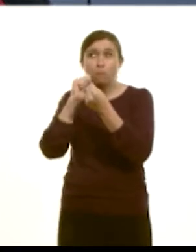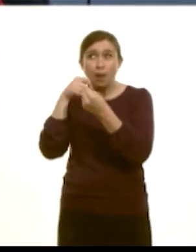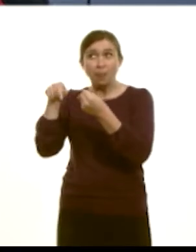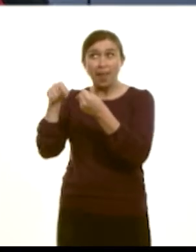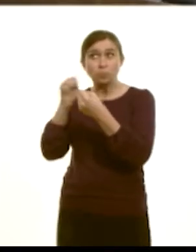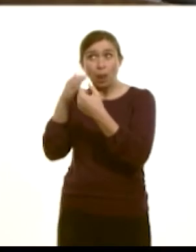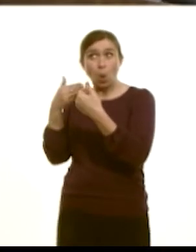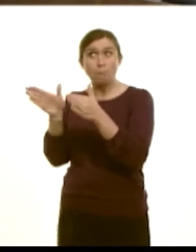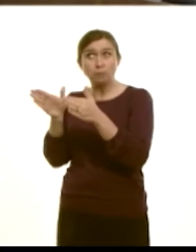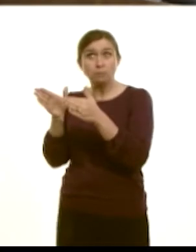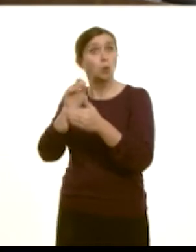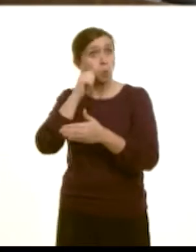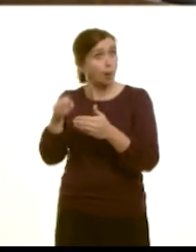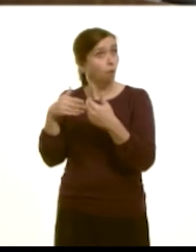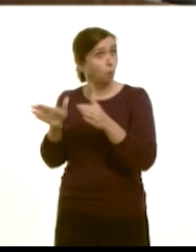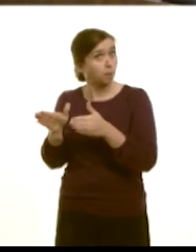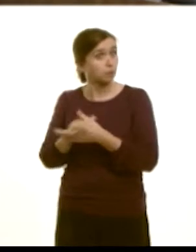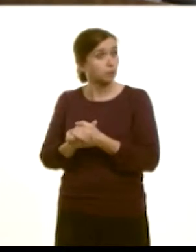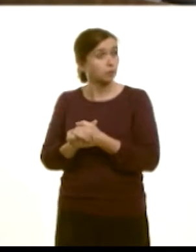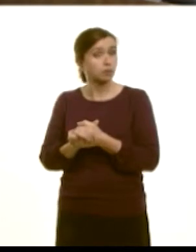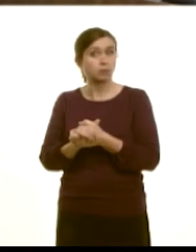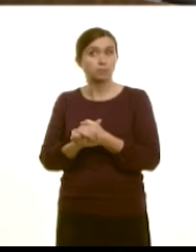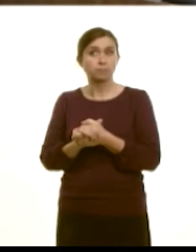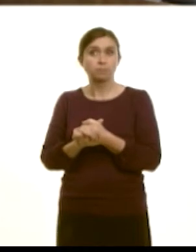Carwyn Jones: It is not for Natural Resources Wales to decide that.